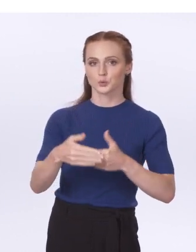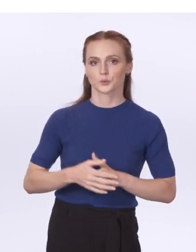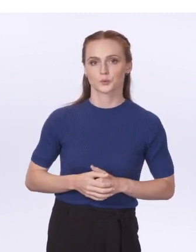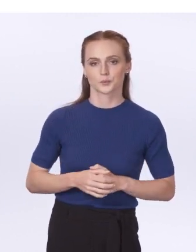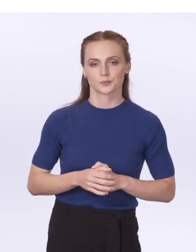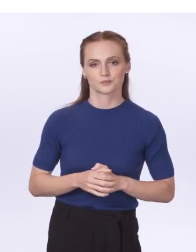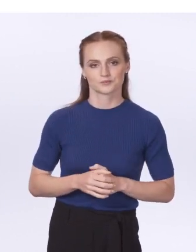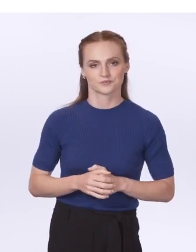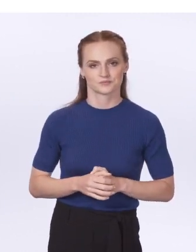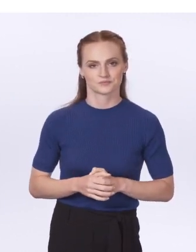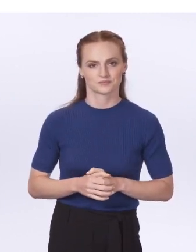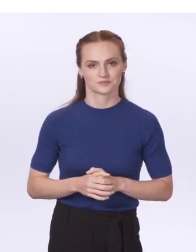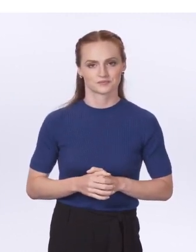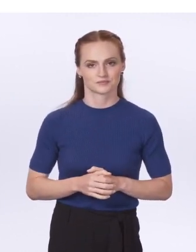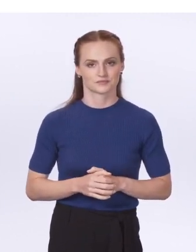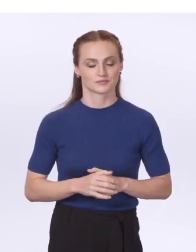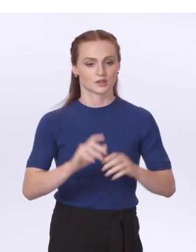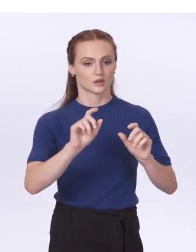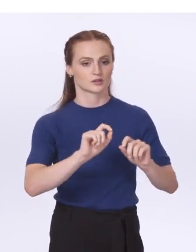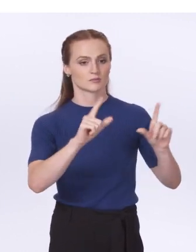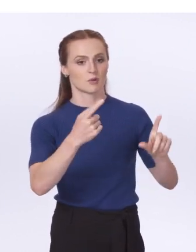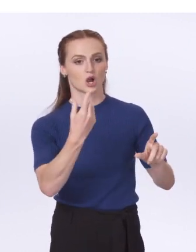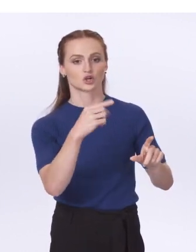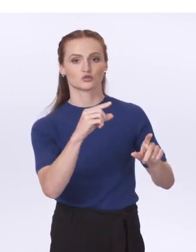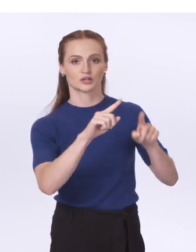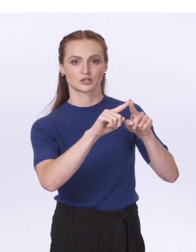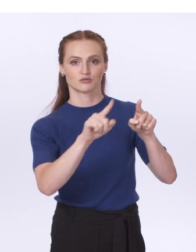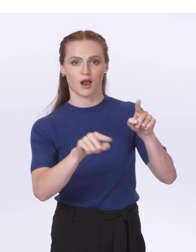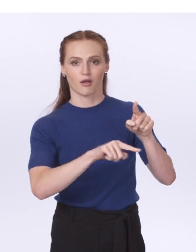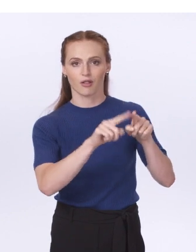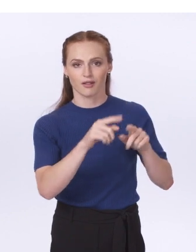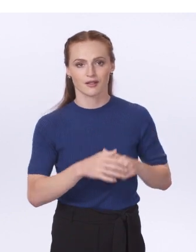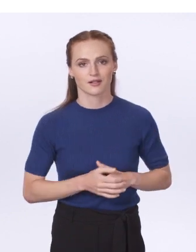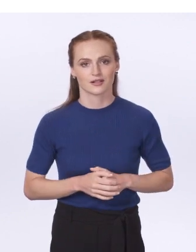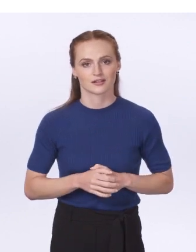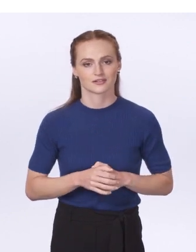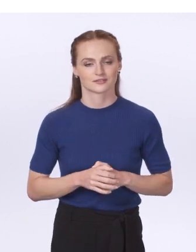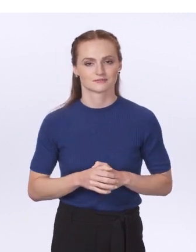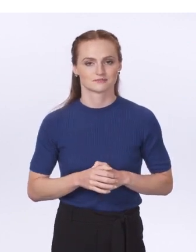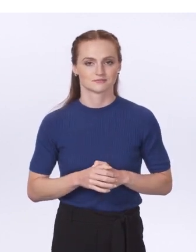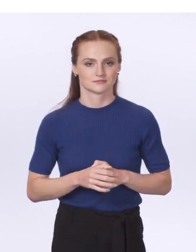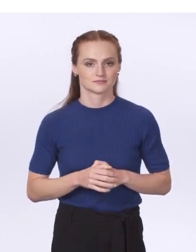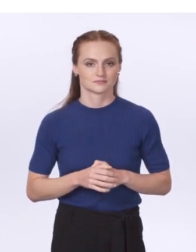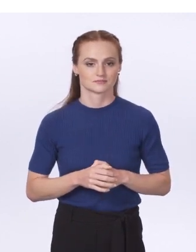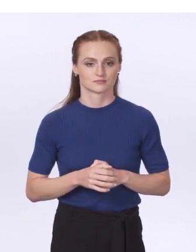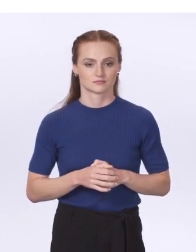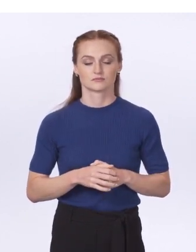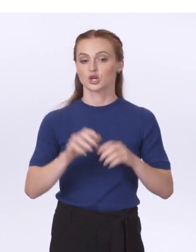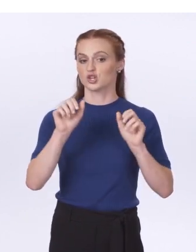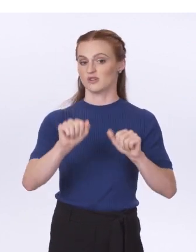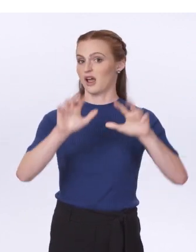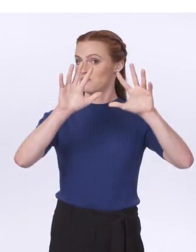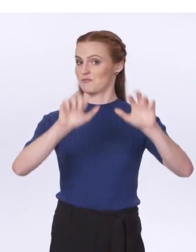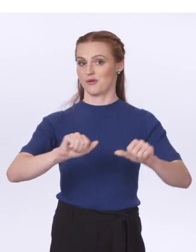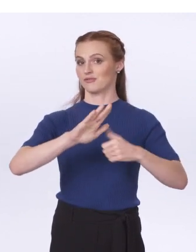Spawn green triangle. I heard: Spawn green triangle. Or remove them altogether. Detach hands.